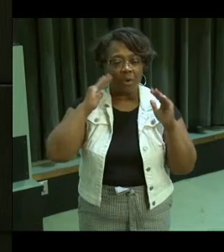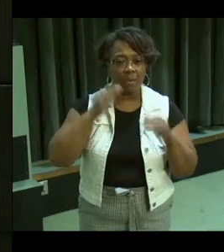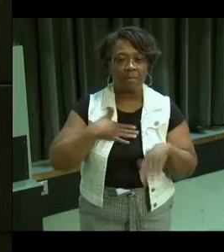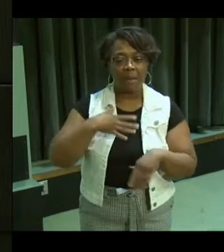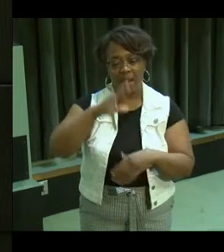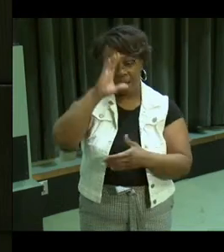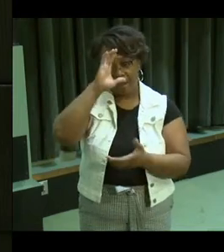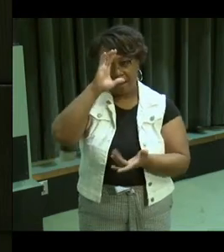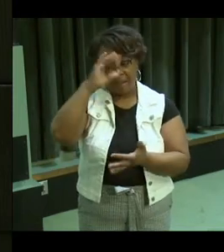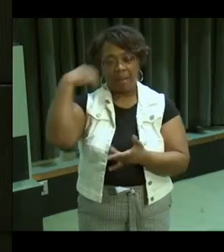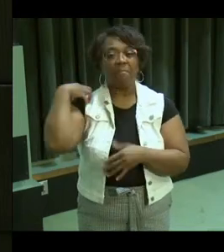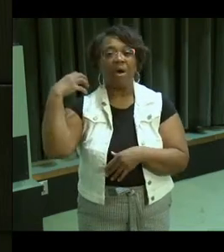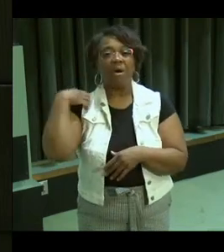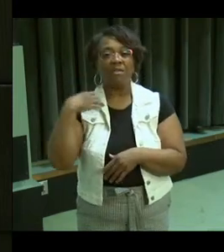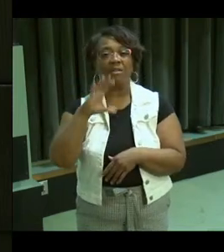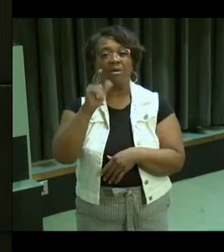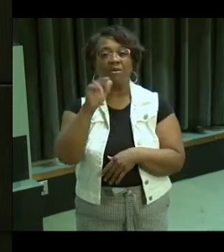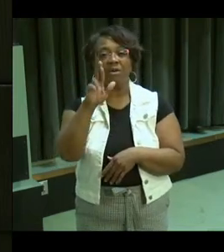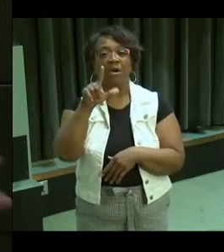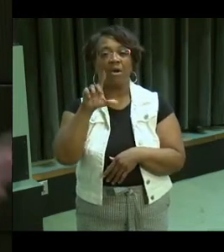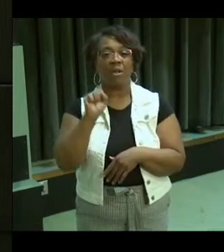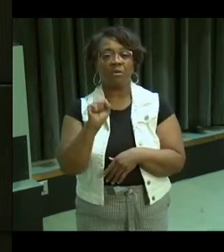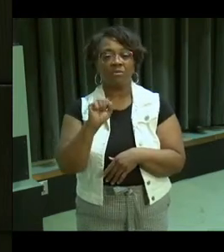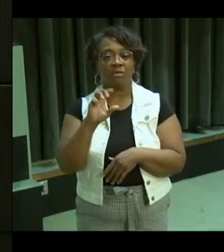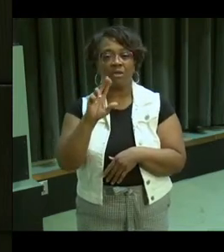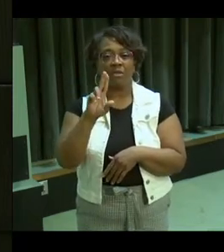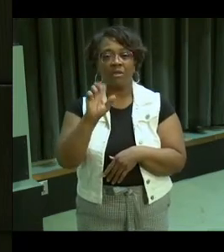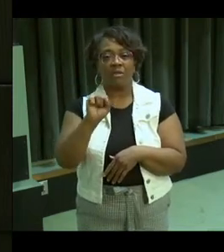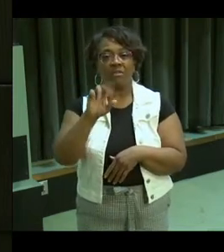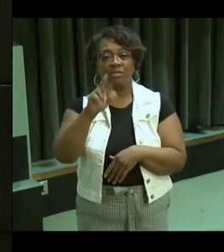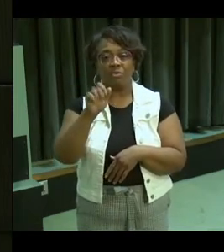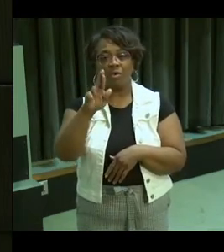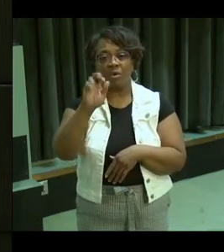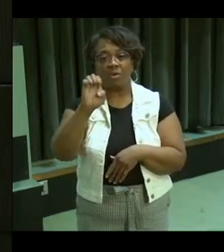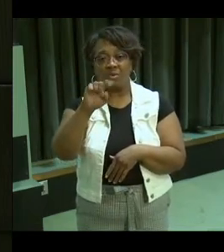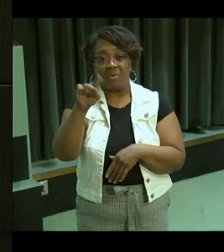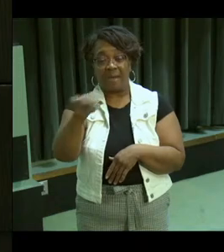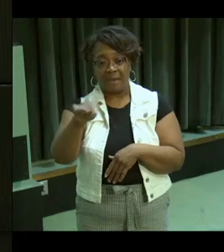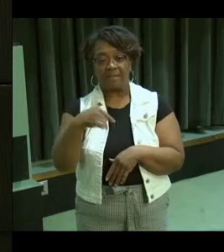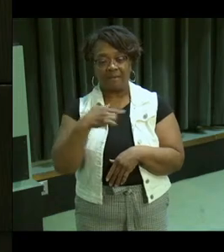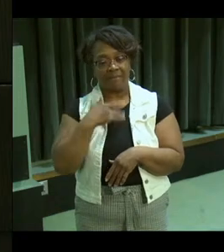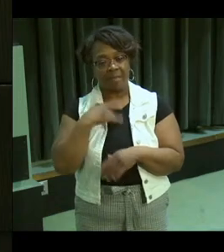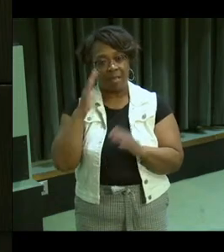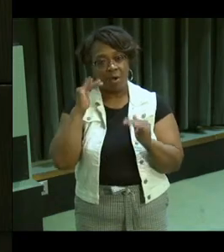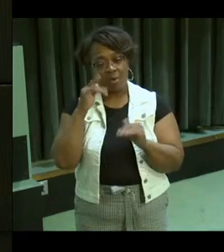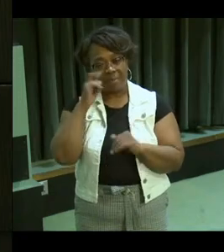Carlos Suarez, gives me hope